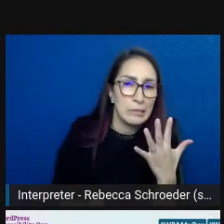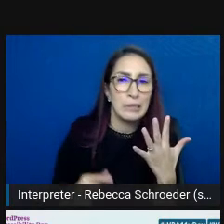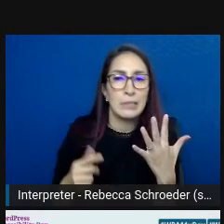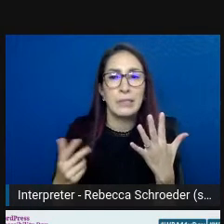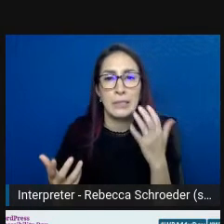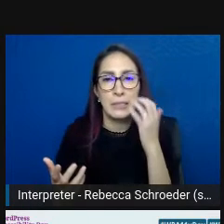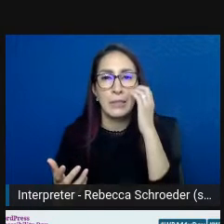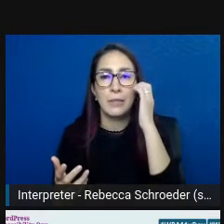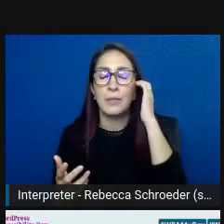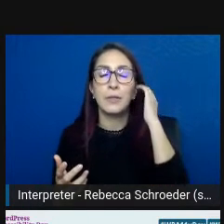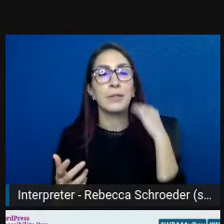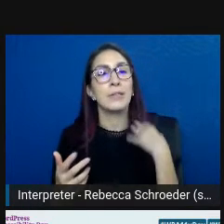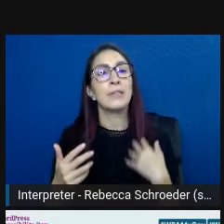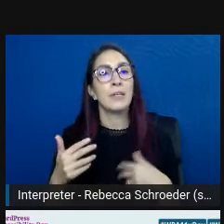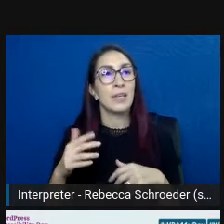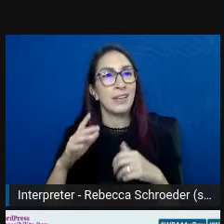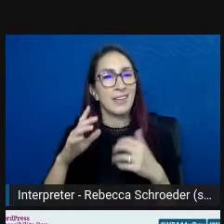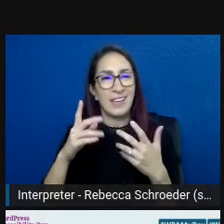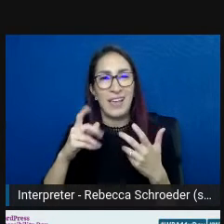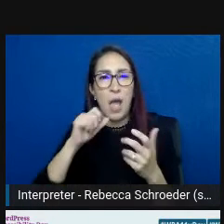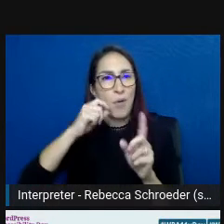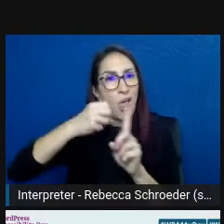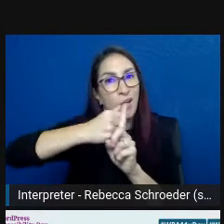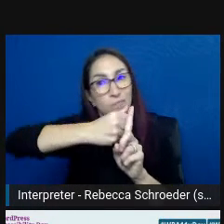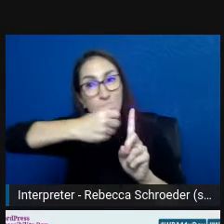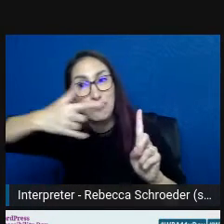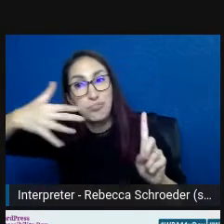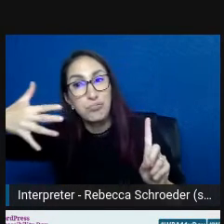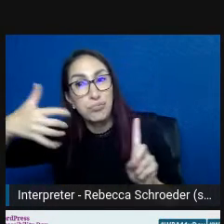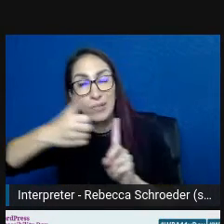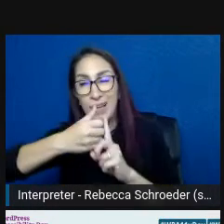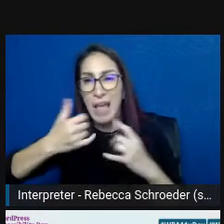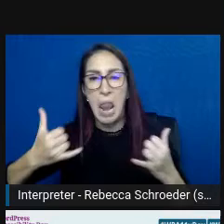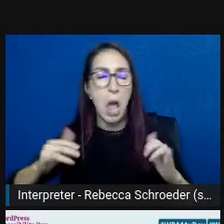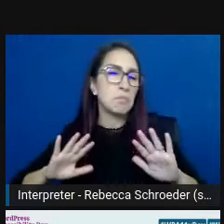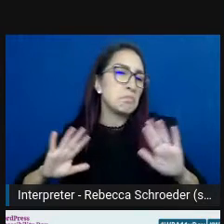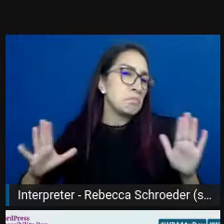but it has a big problem in relation to